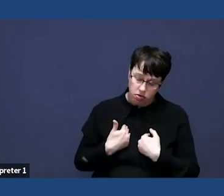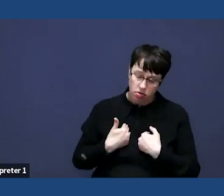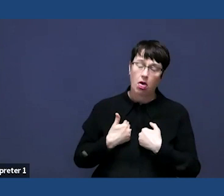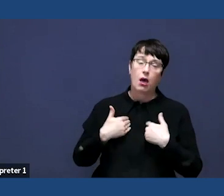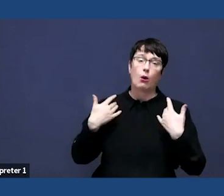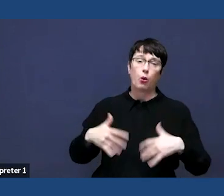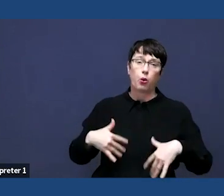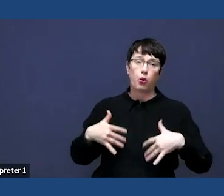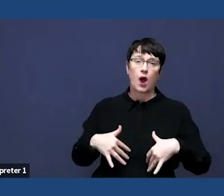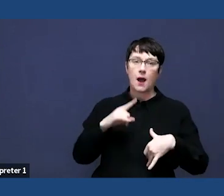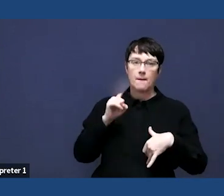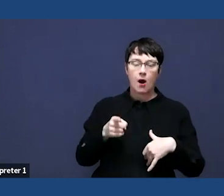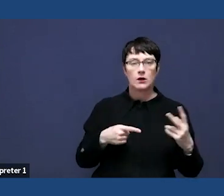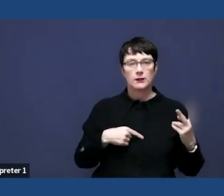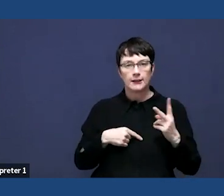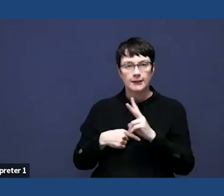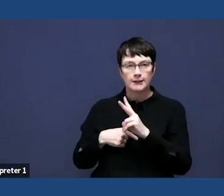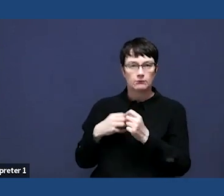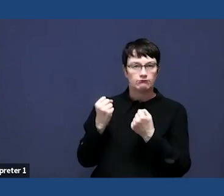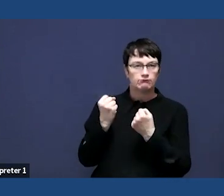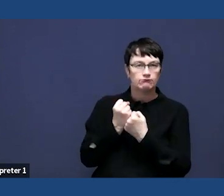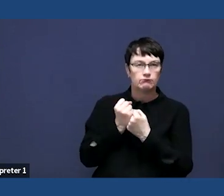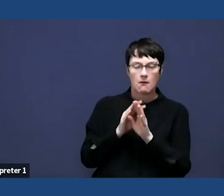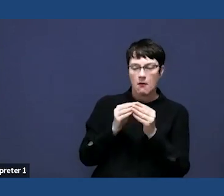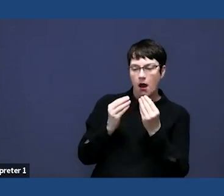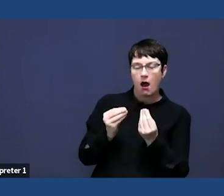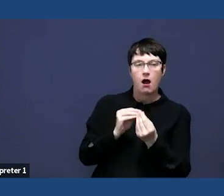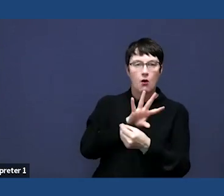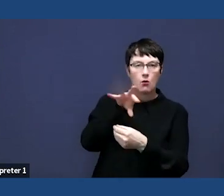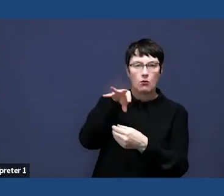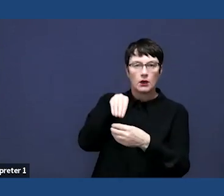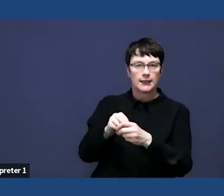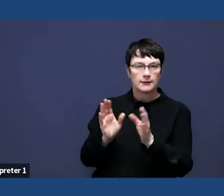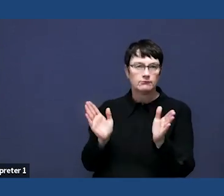Some of the things that I would love to be able to follow up with you on is a digital